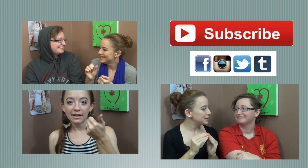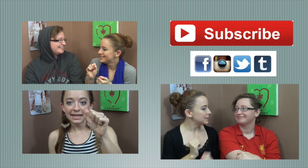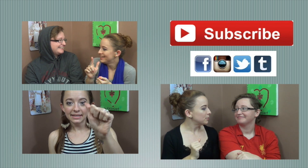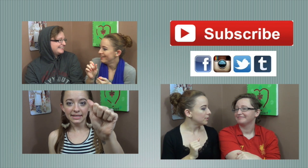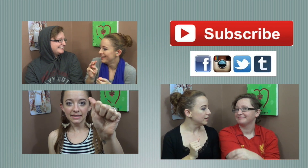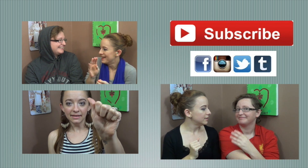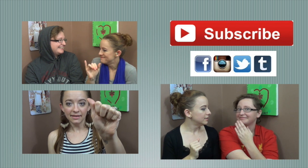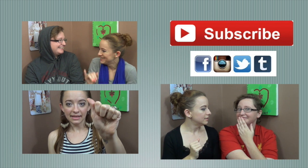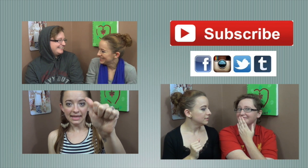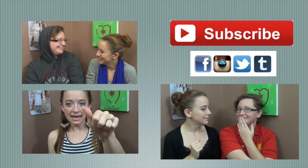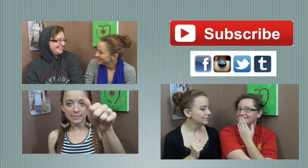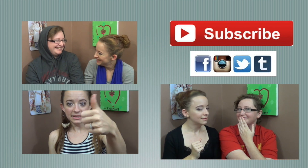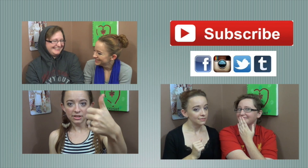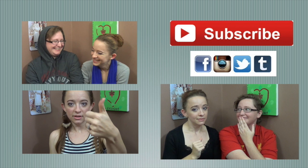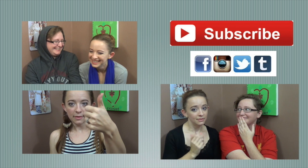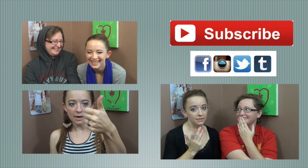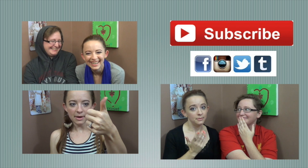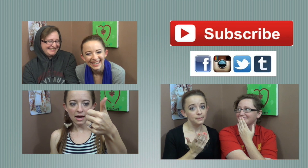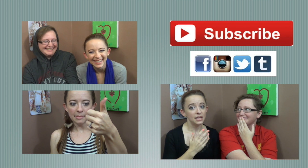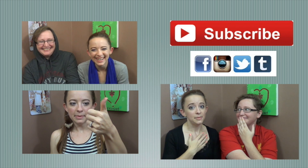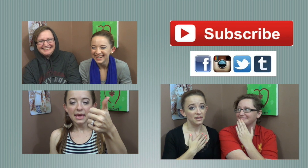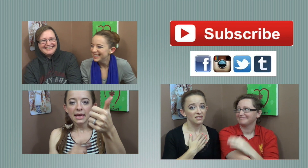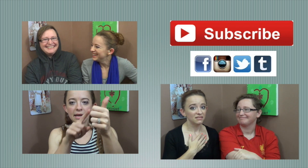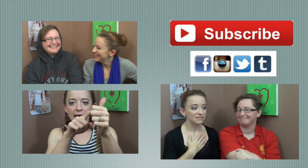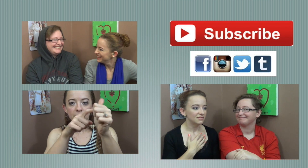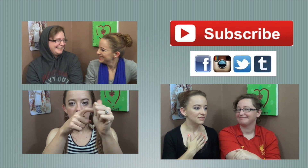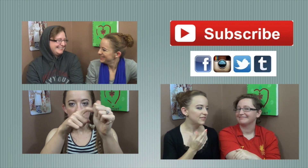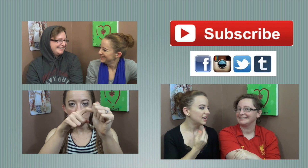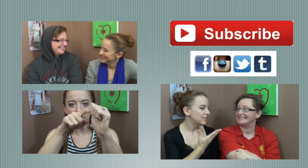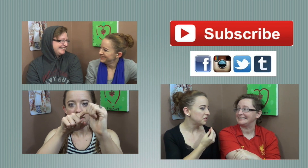her into some more. Maybe if I give